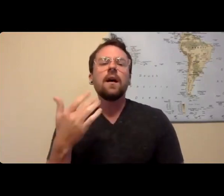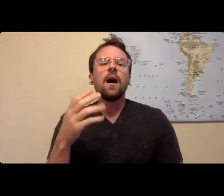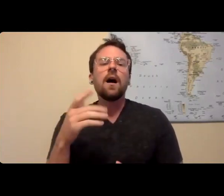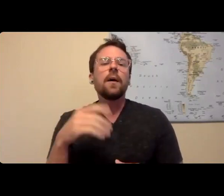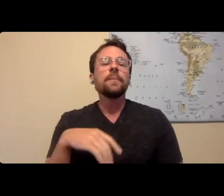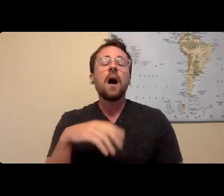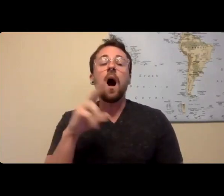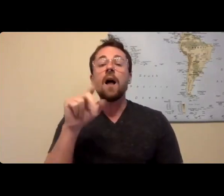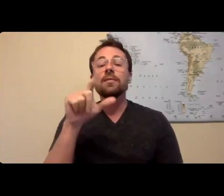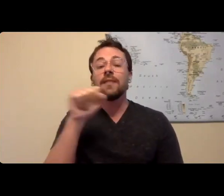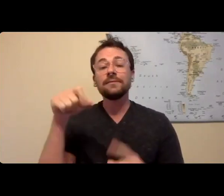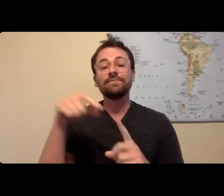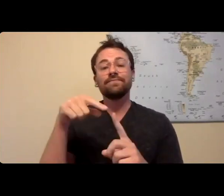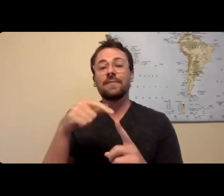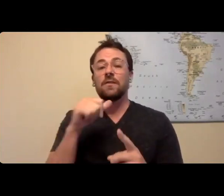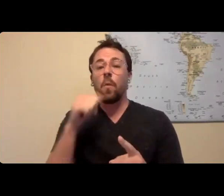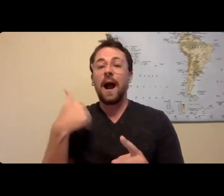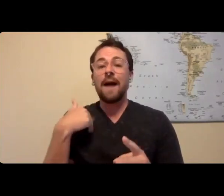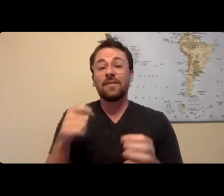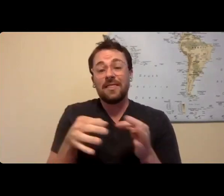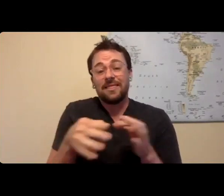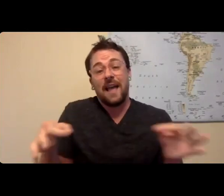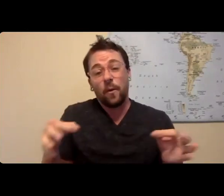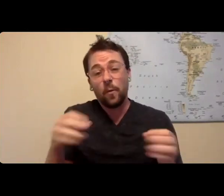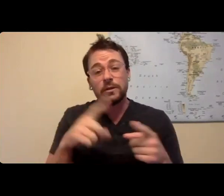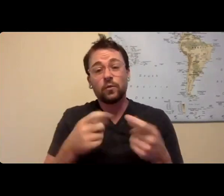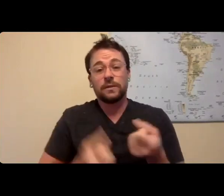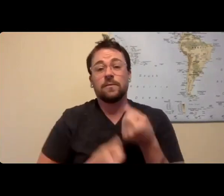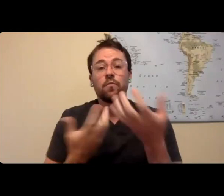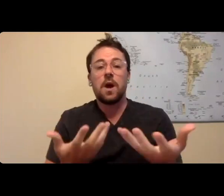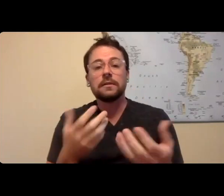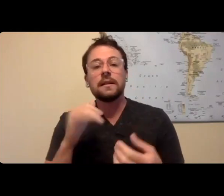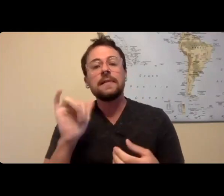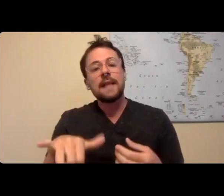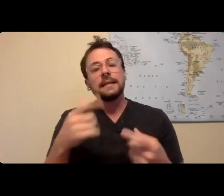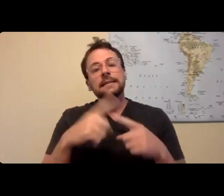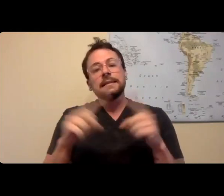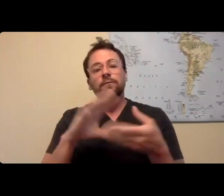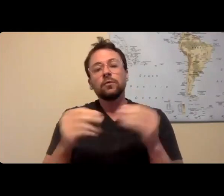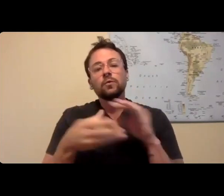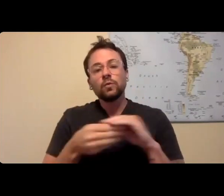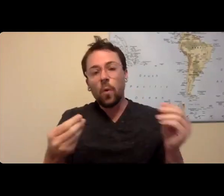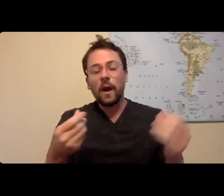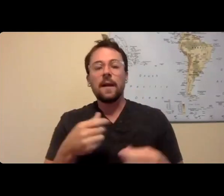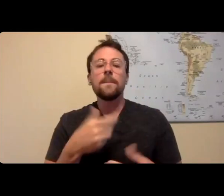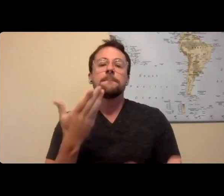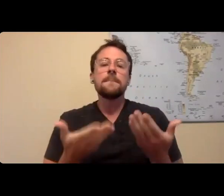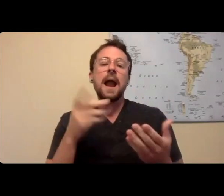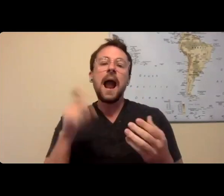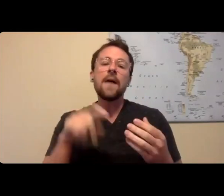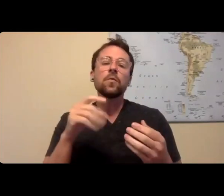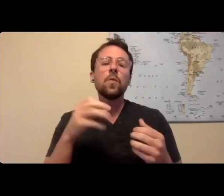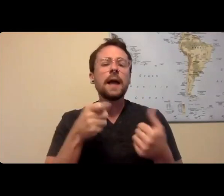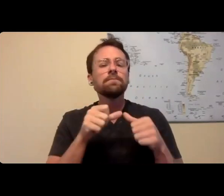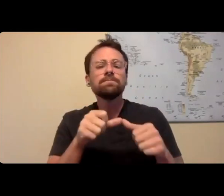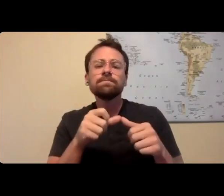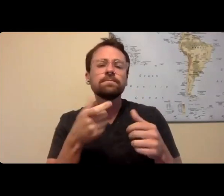but we suspect they are, what do we do? > You know, students will tell you. When they're ready, they will tell you.